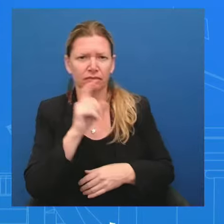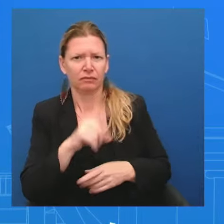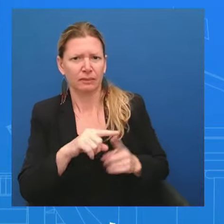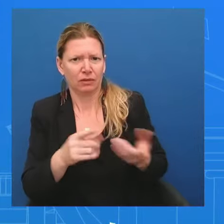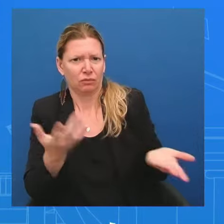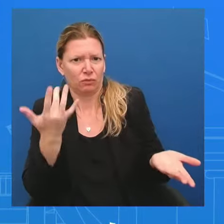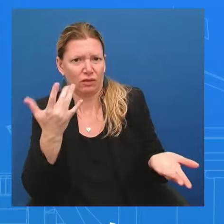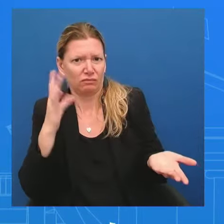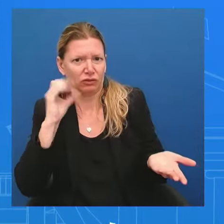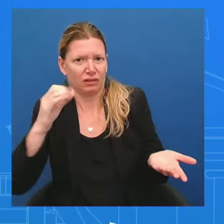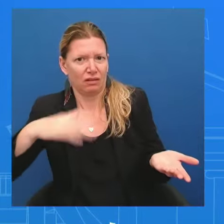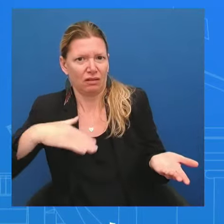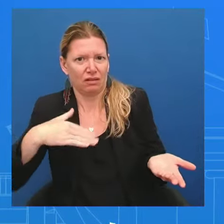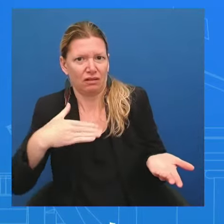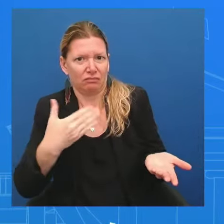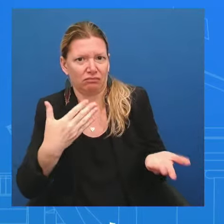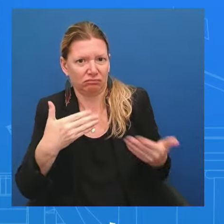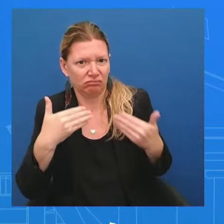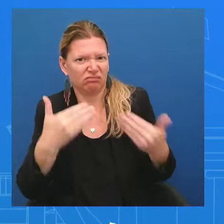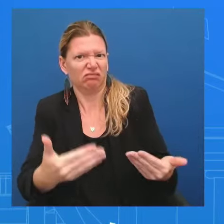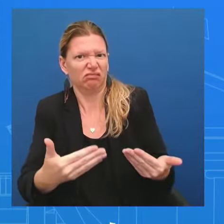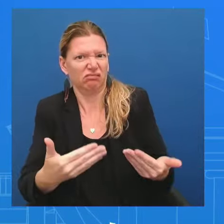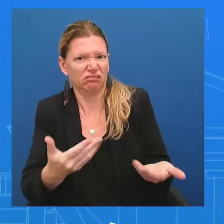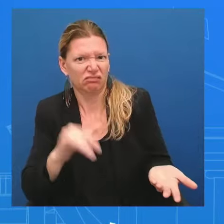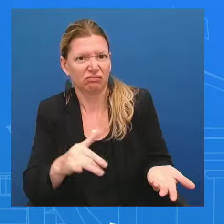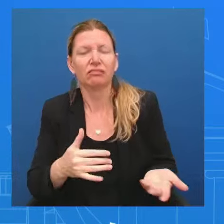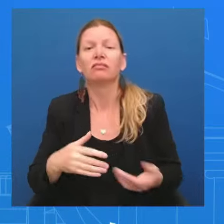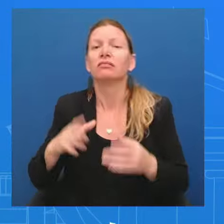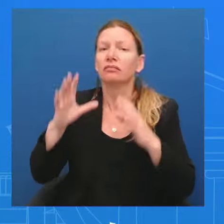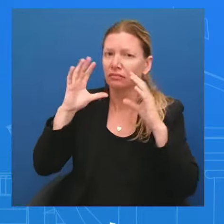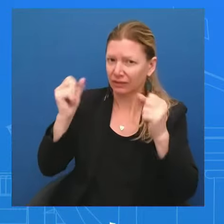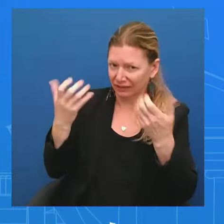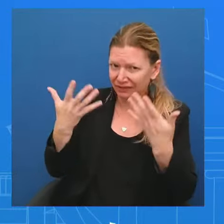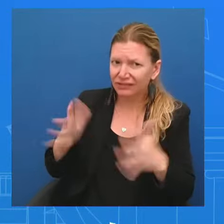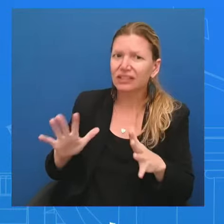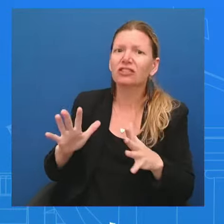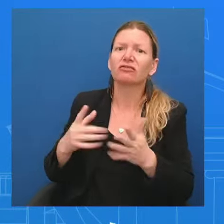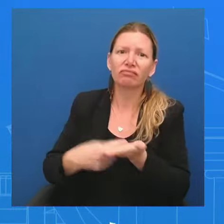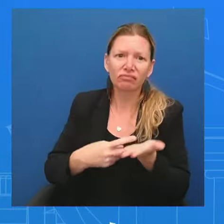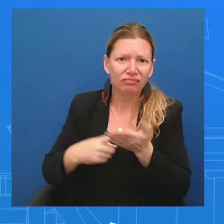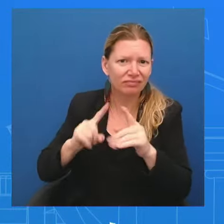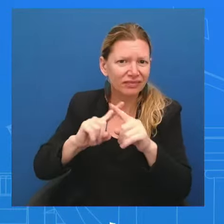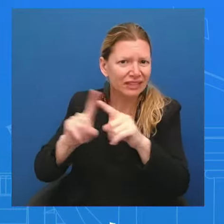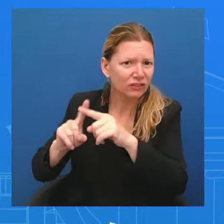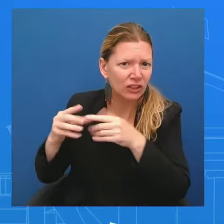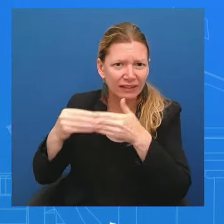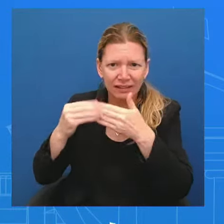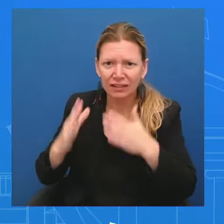throughout the region on a regular basis. He has been addressing you guys in various fora. You've got plenty of opportunities to talk to the President,